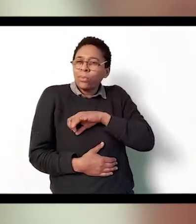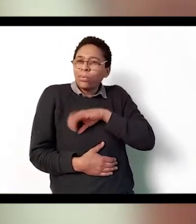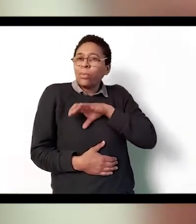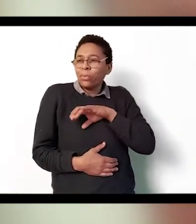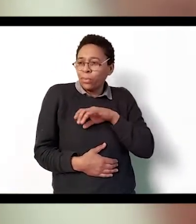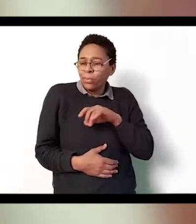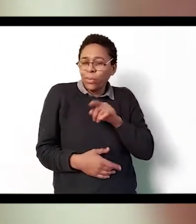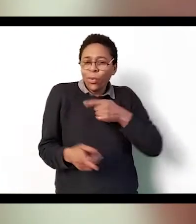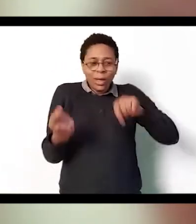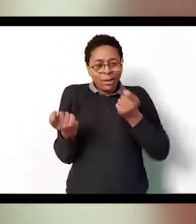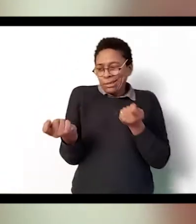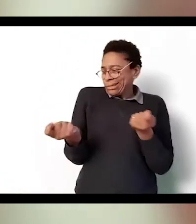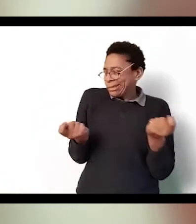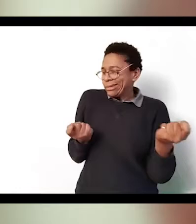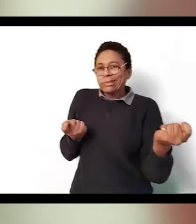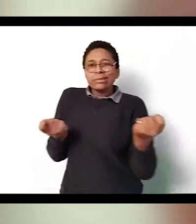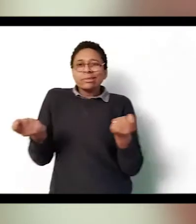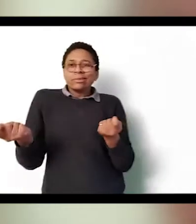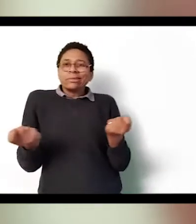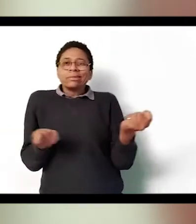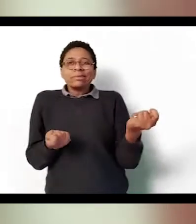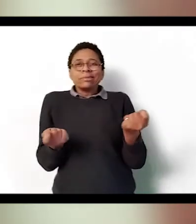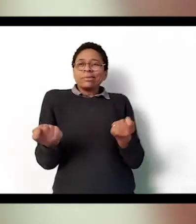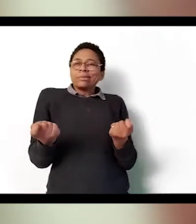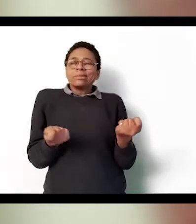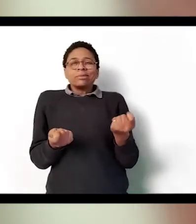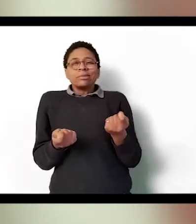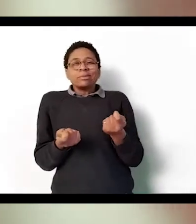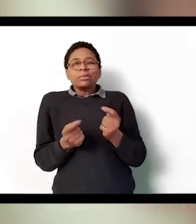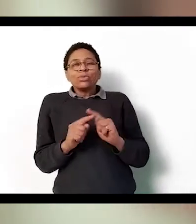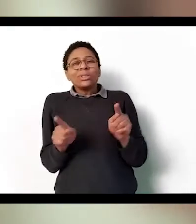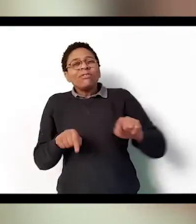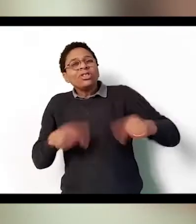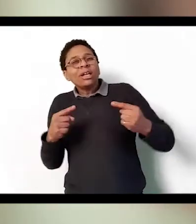All that’s needed to be in the game balancing who we are to survive changes.